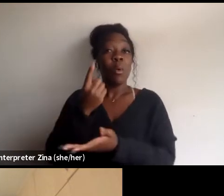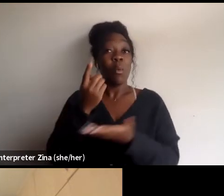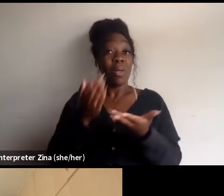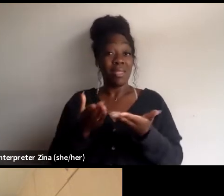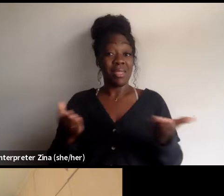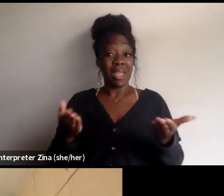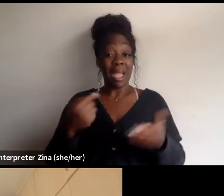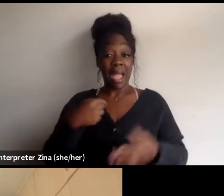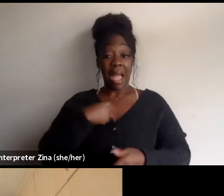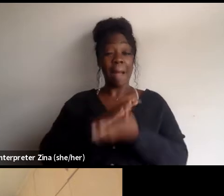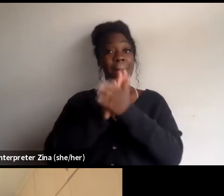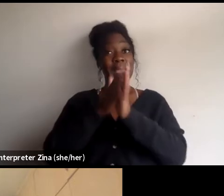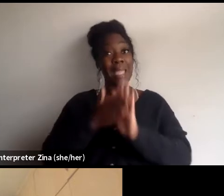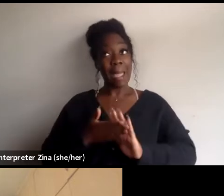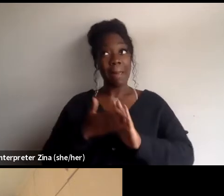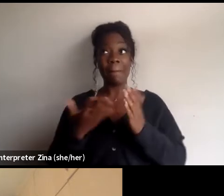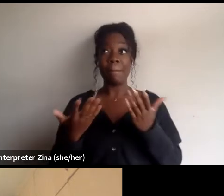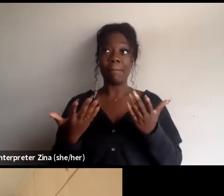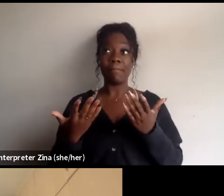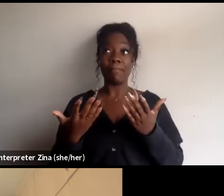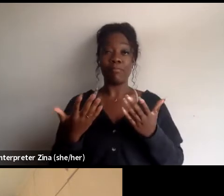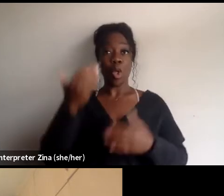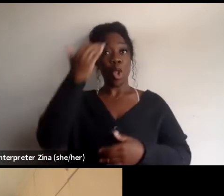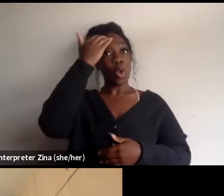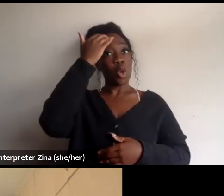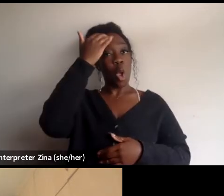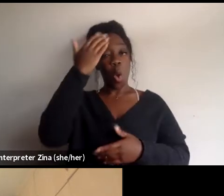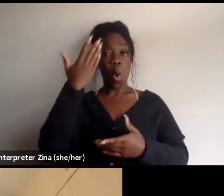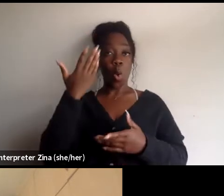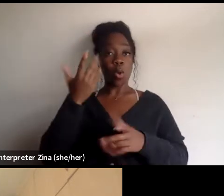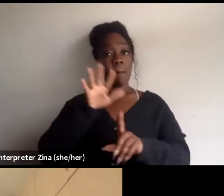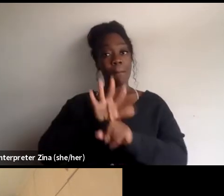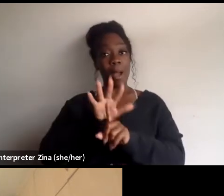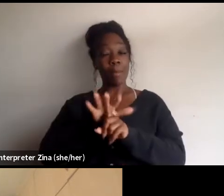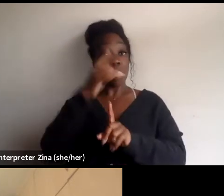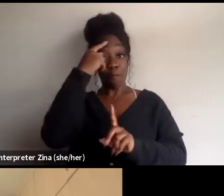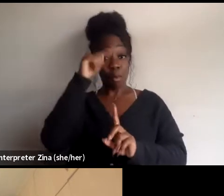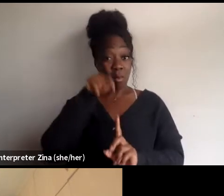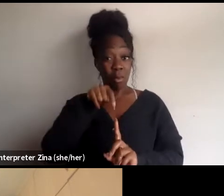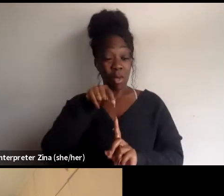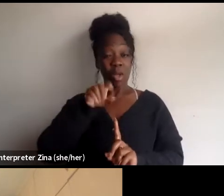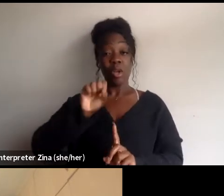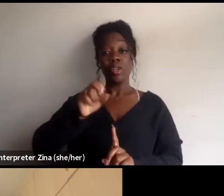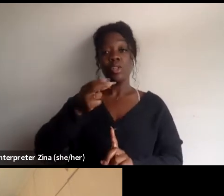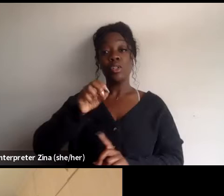was showcase platform which is PACE is a kind of evolved version of the showcase